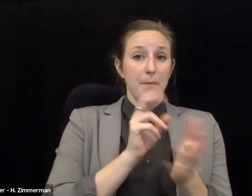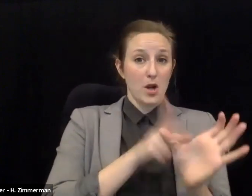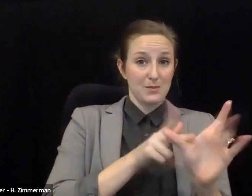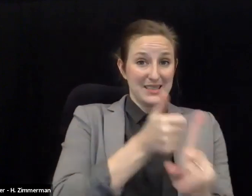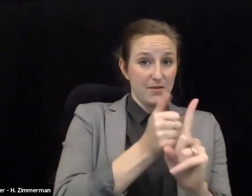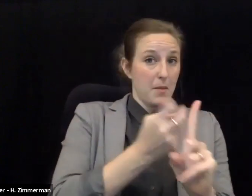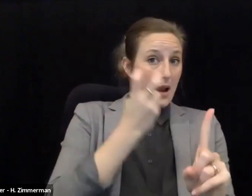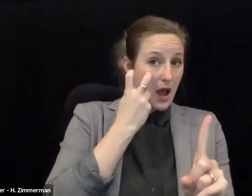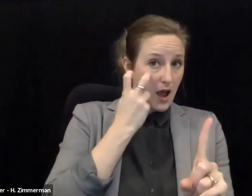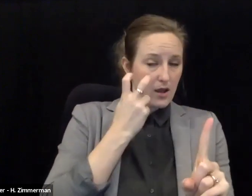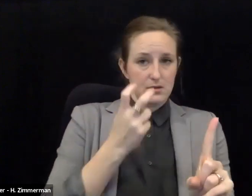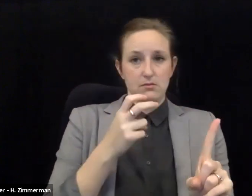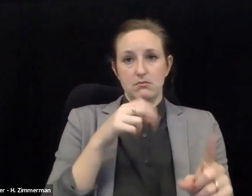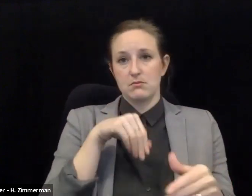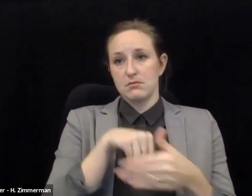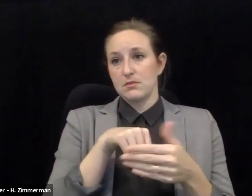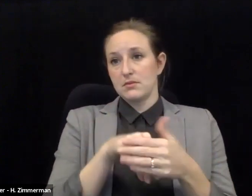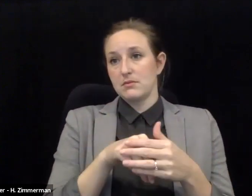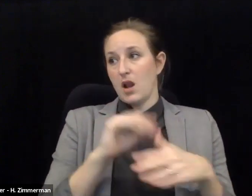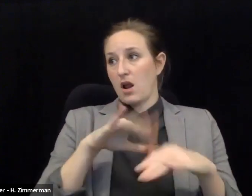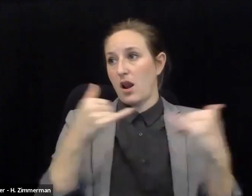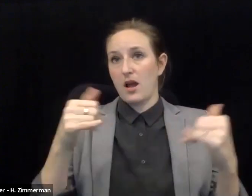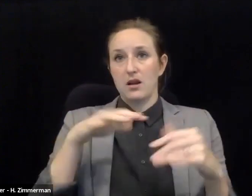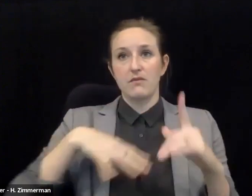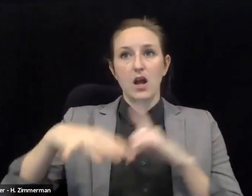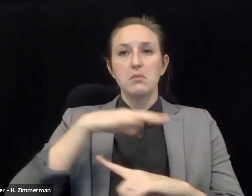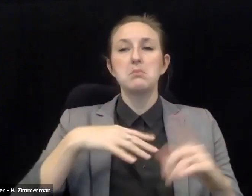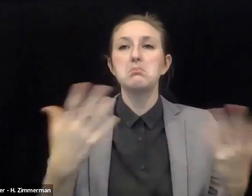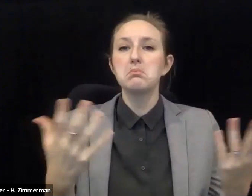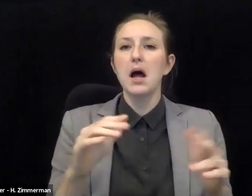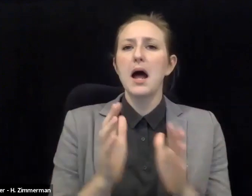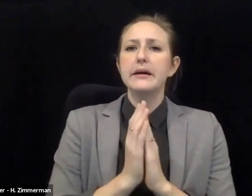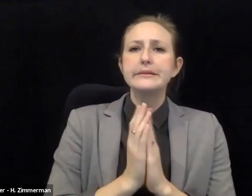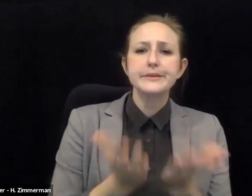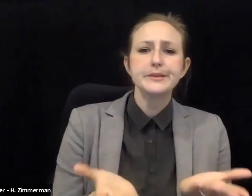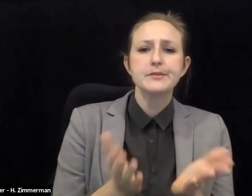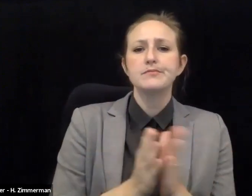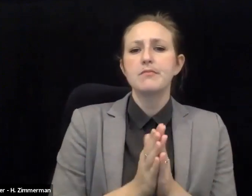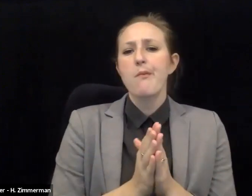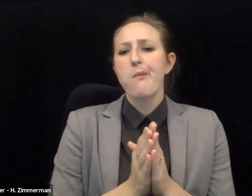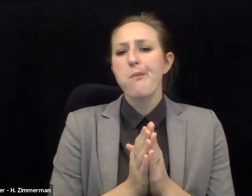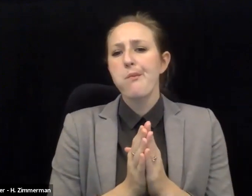They're asking they encompass her just had some difficulties